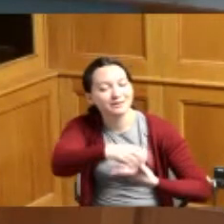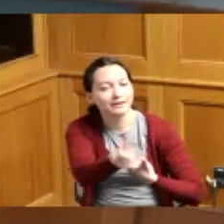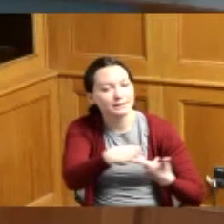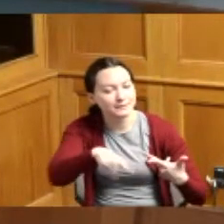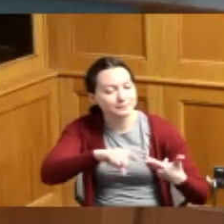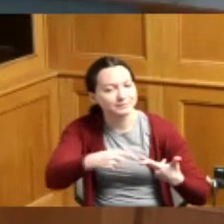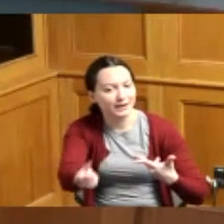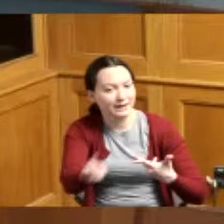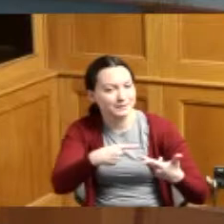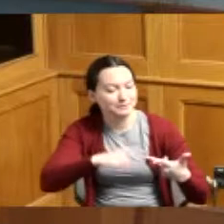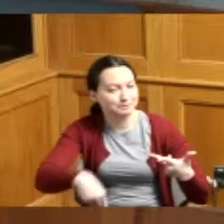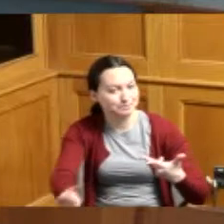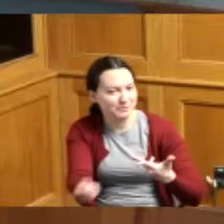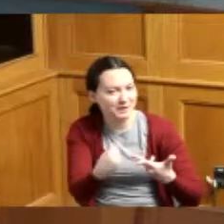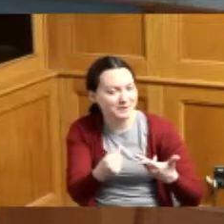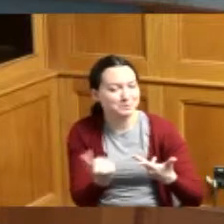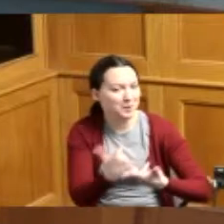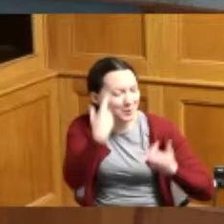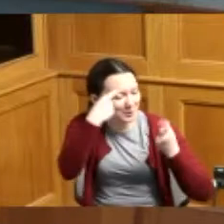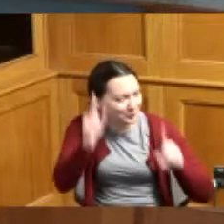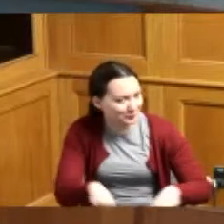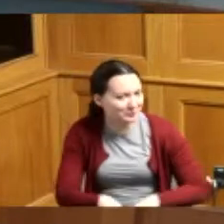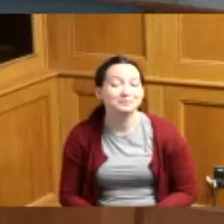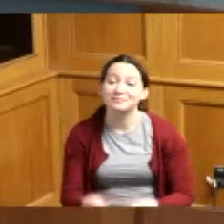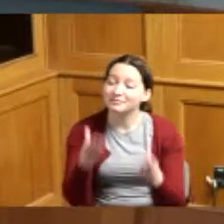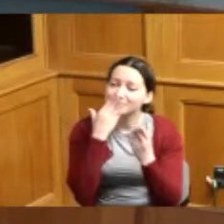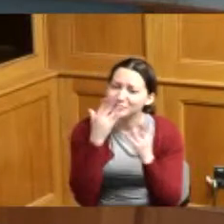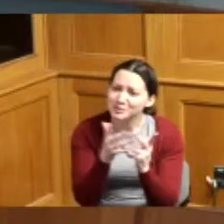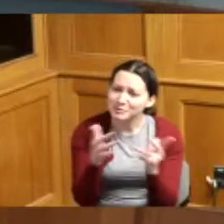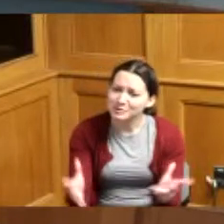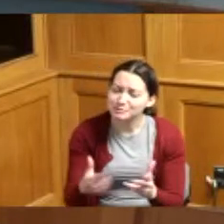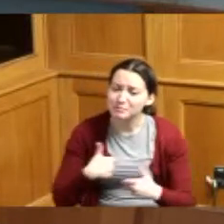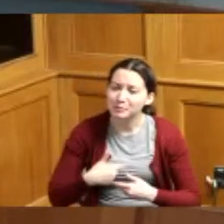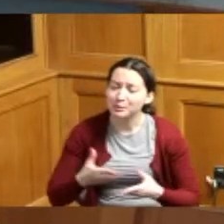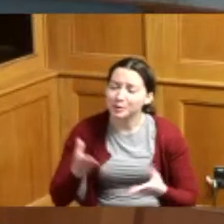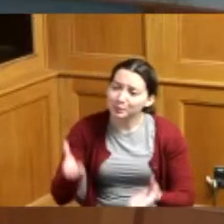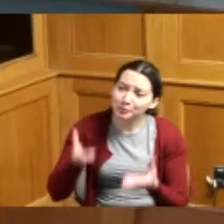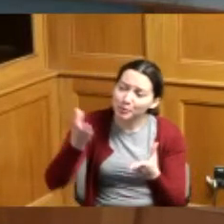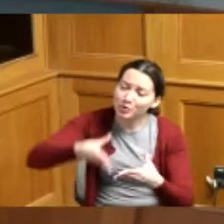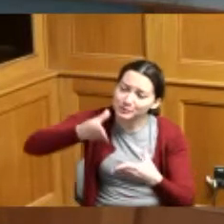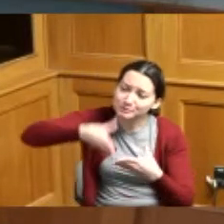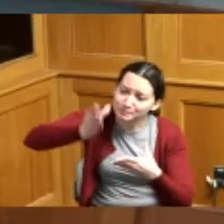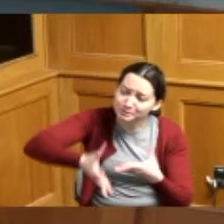Reece yes Commissioner Driehaus yes thank you so much I'd like to make a motion to adjourn second